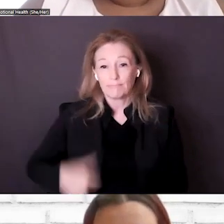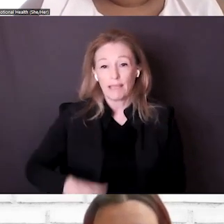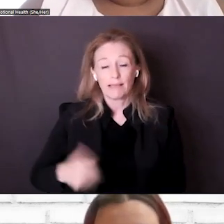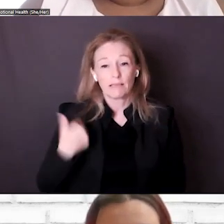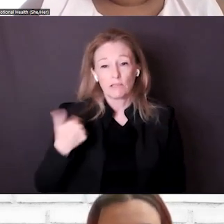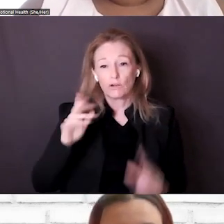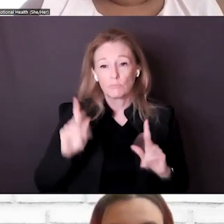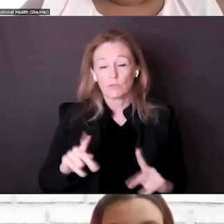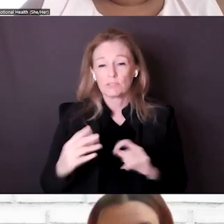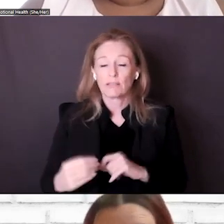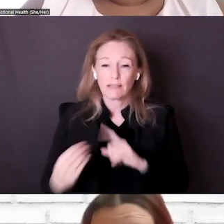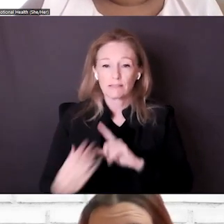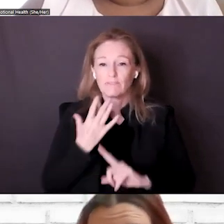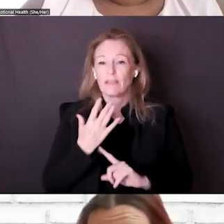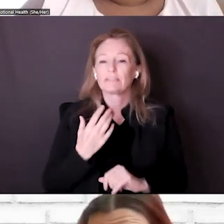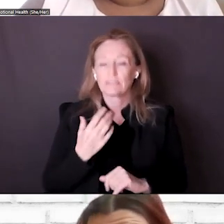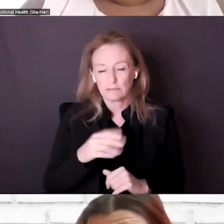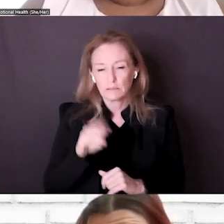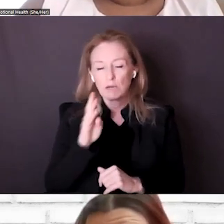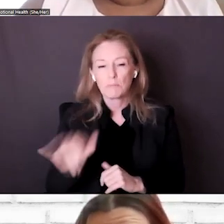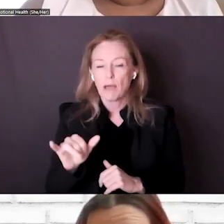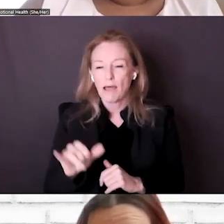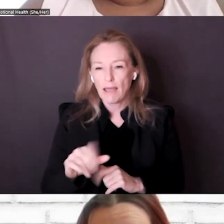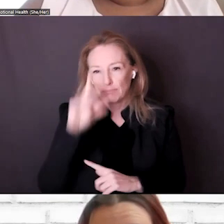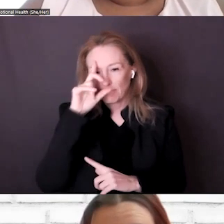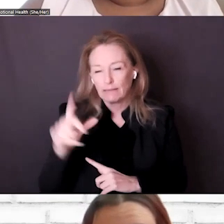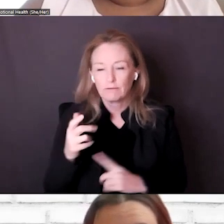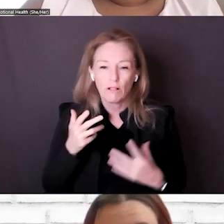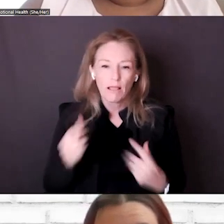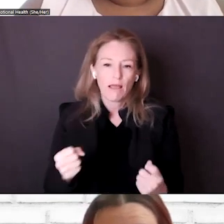MENTAL HEALTH CRISIS AND SEE MY PEERS, I THINK THERE IS A SUPER